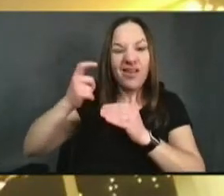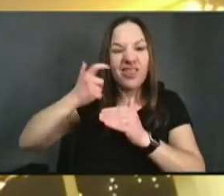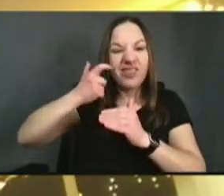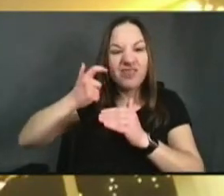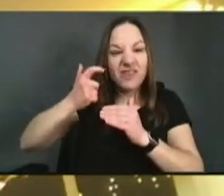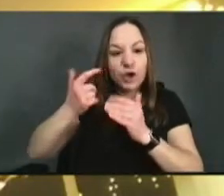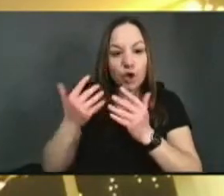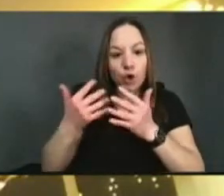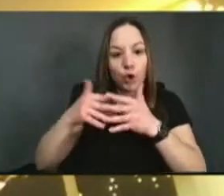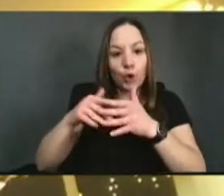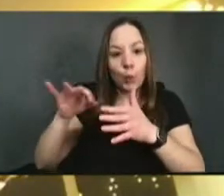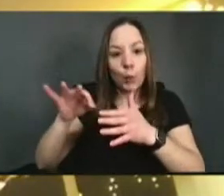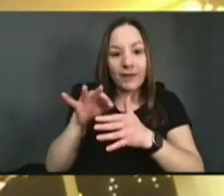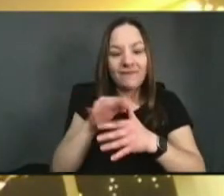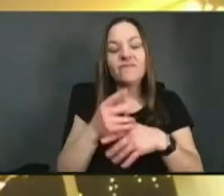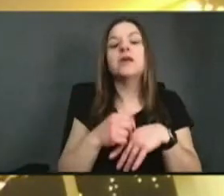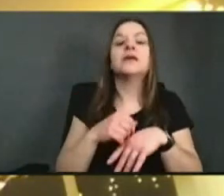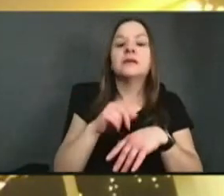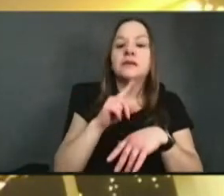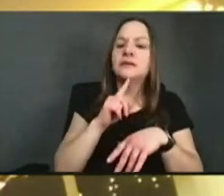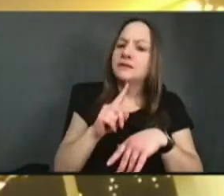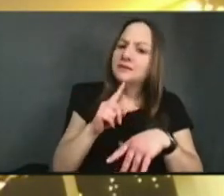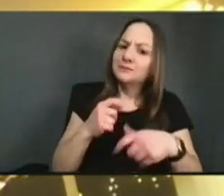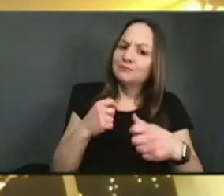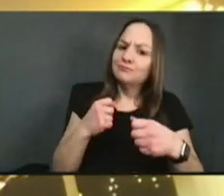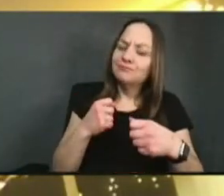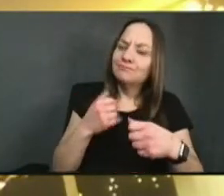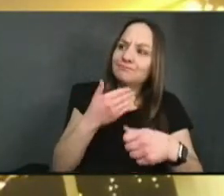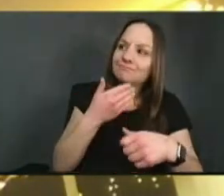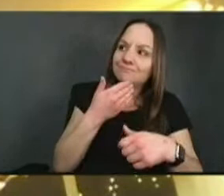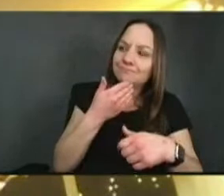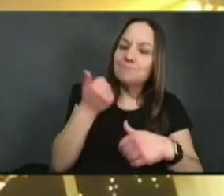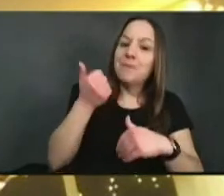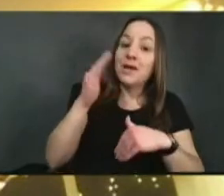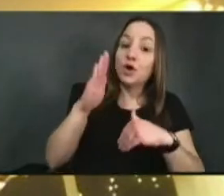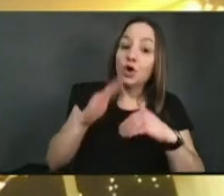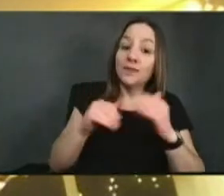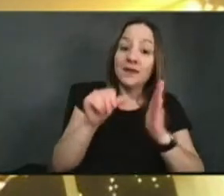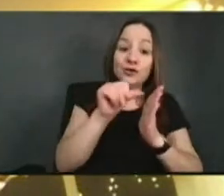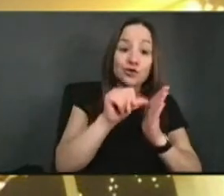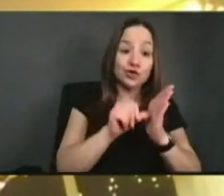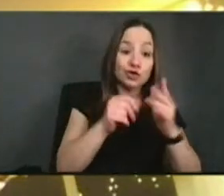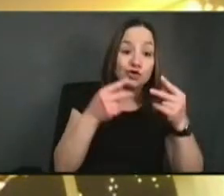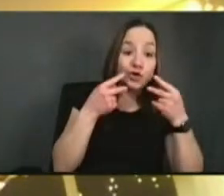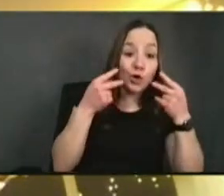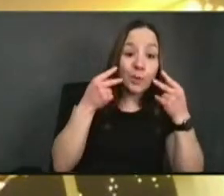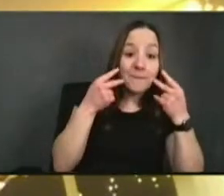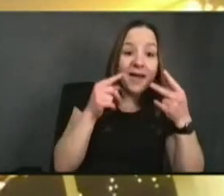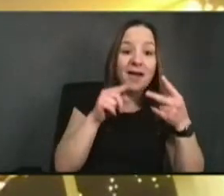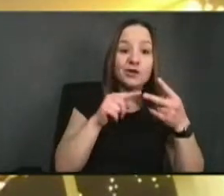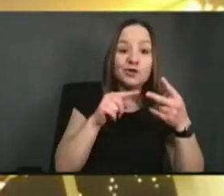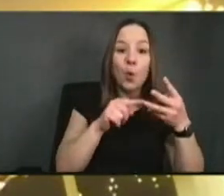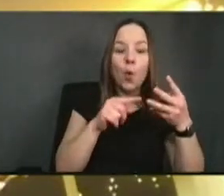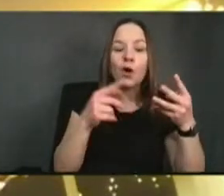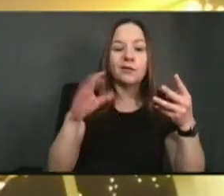and has a thicker weave. Is much